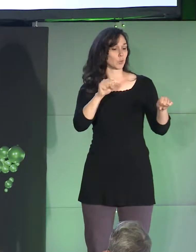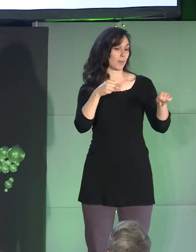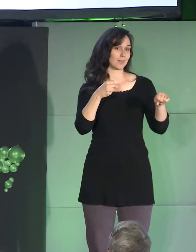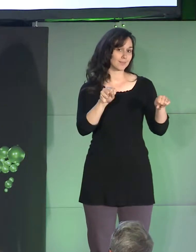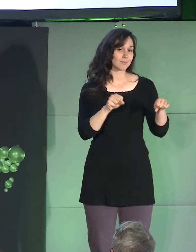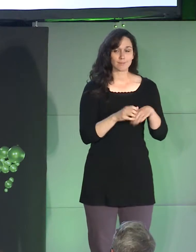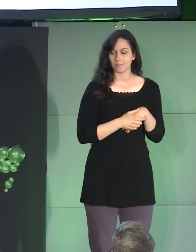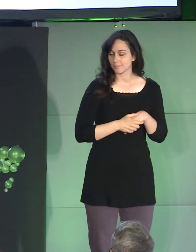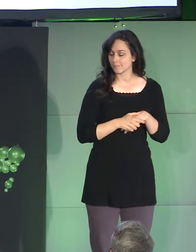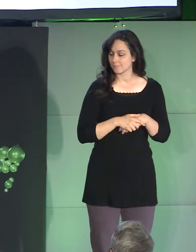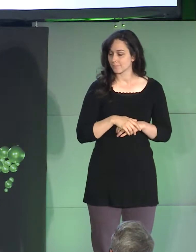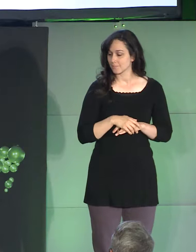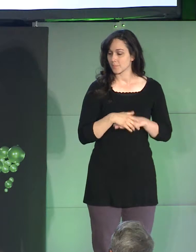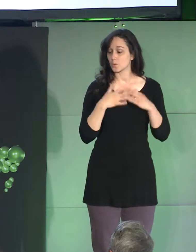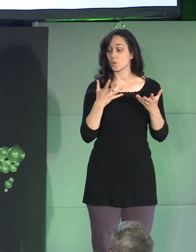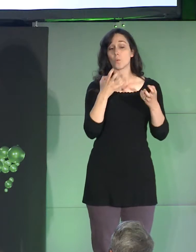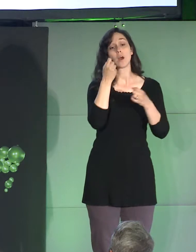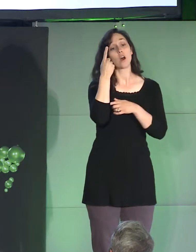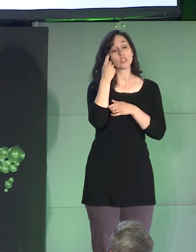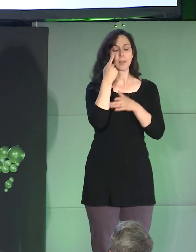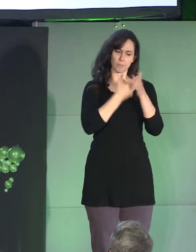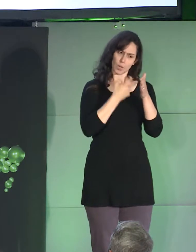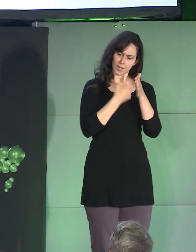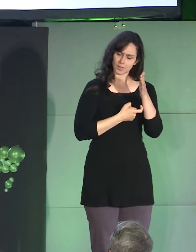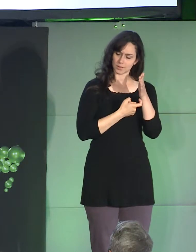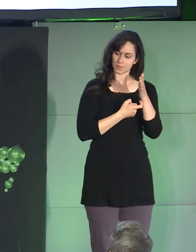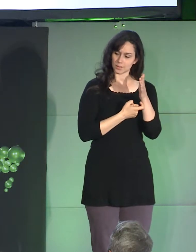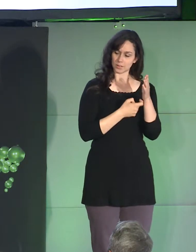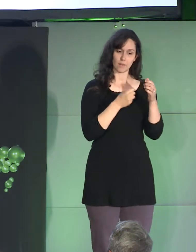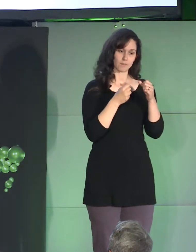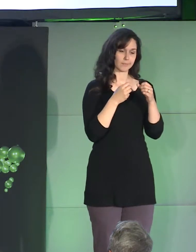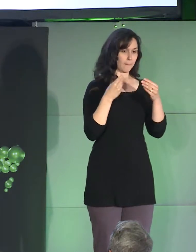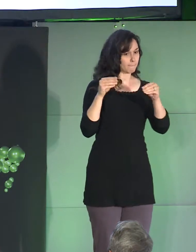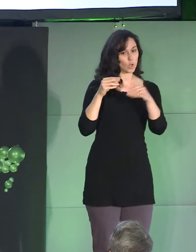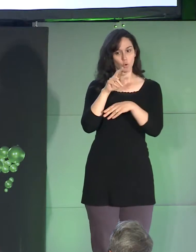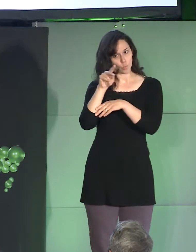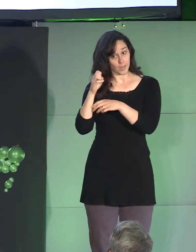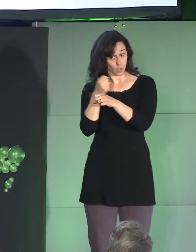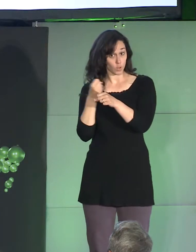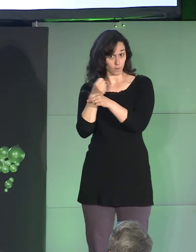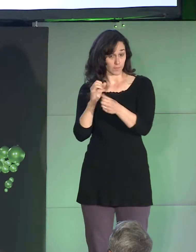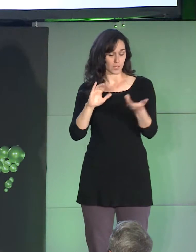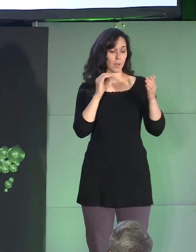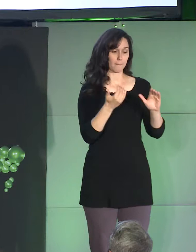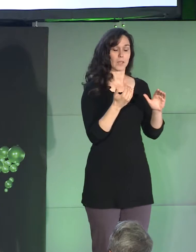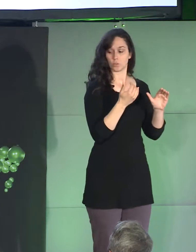So we wanted to understand the prices of the market rates of coffee currently in comparison to cascara.